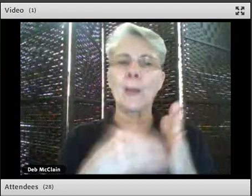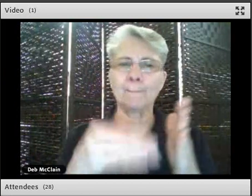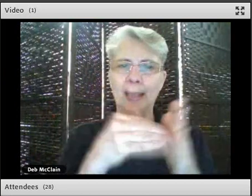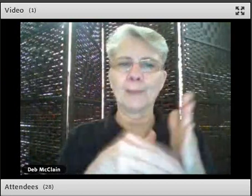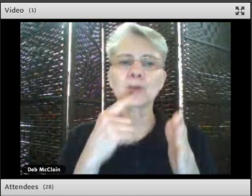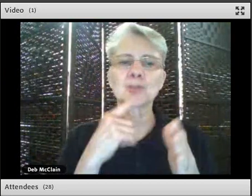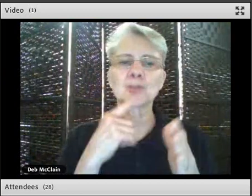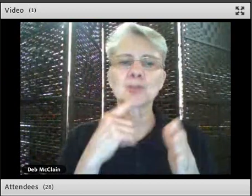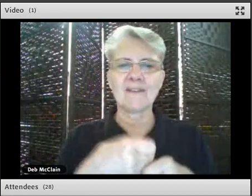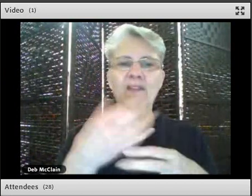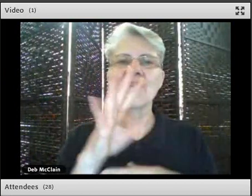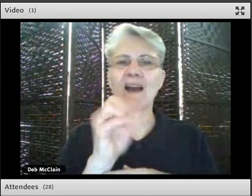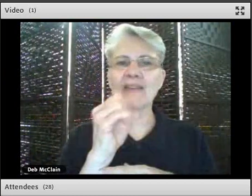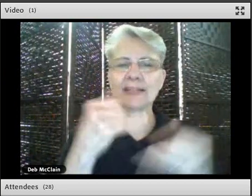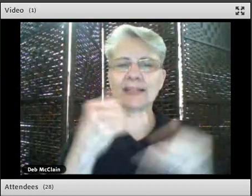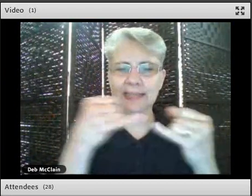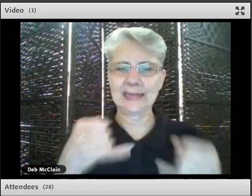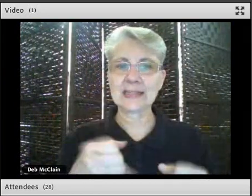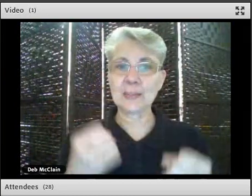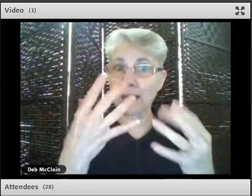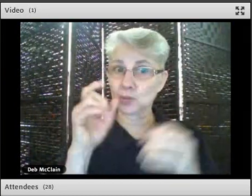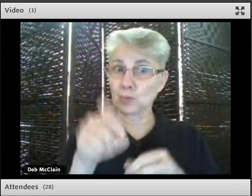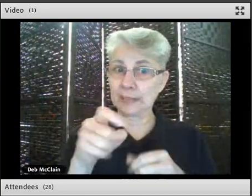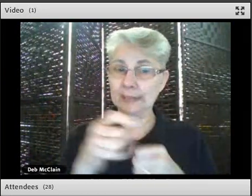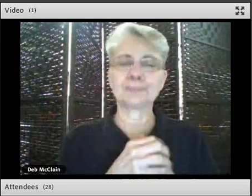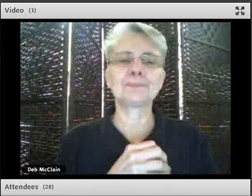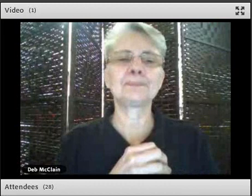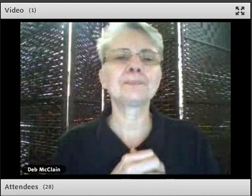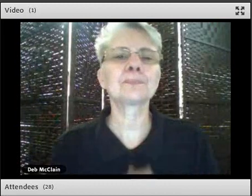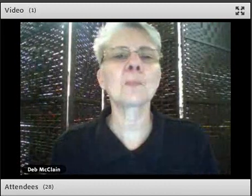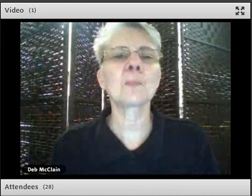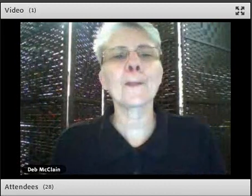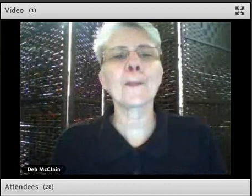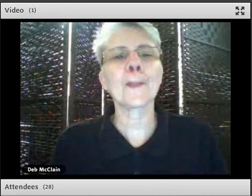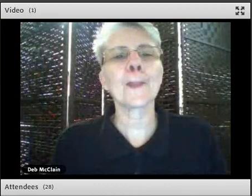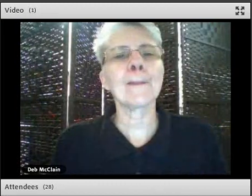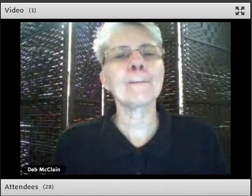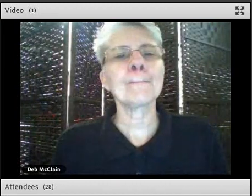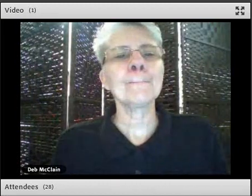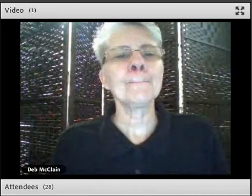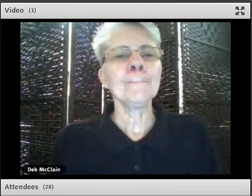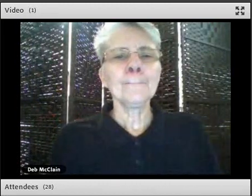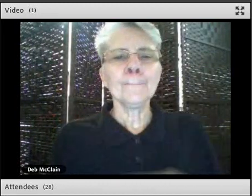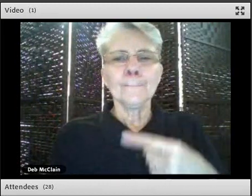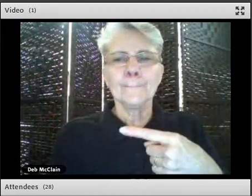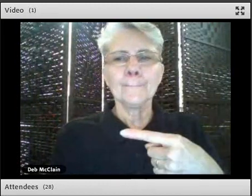Duration. So, the duration -- the playing time or running time of the audio content --